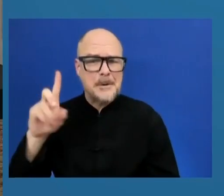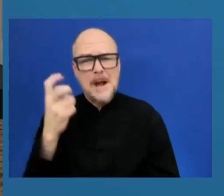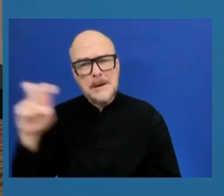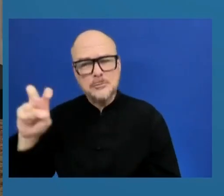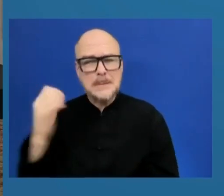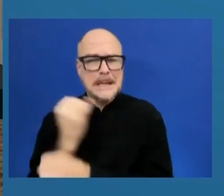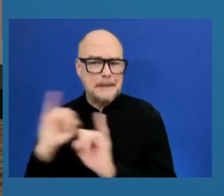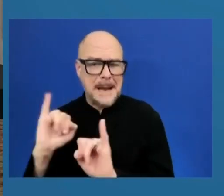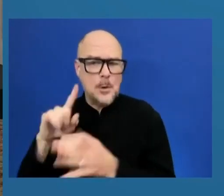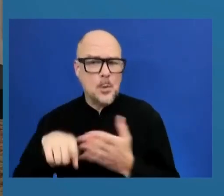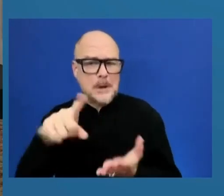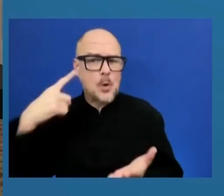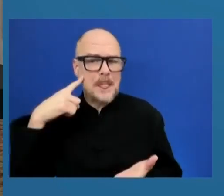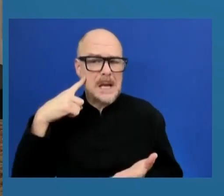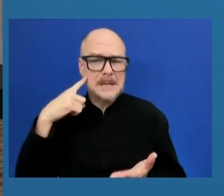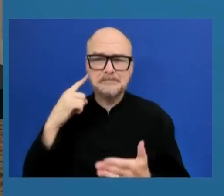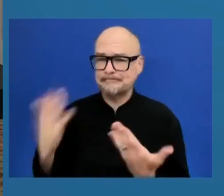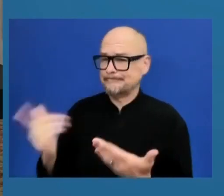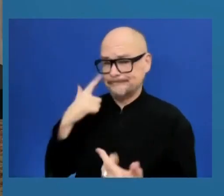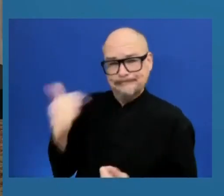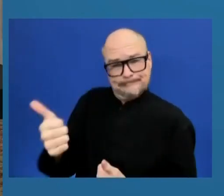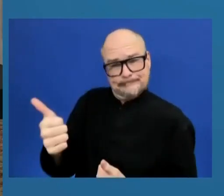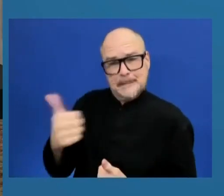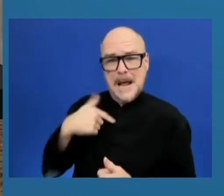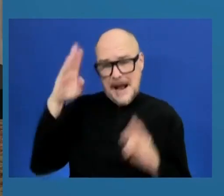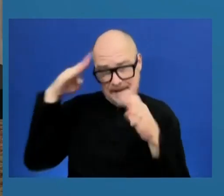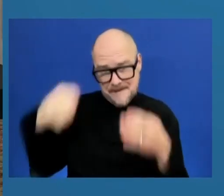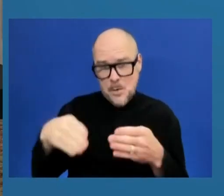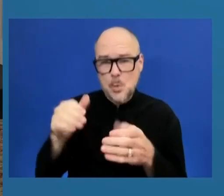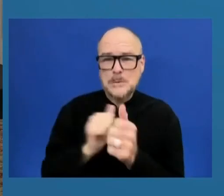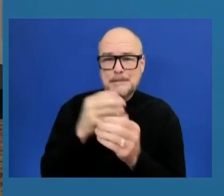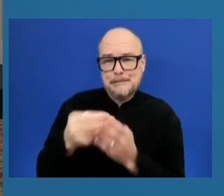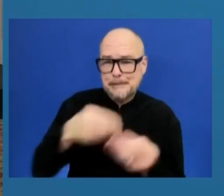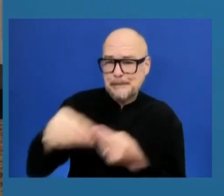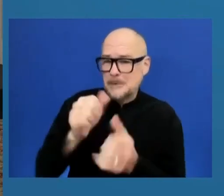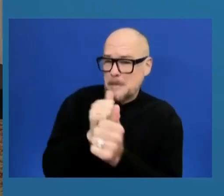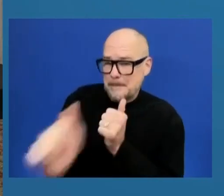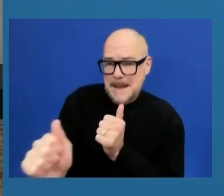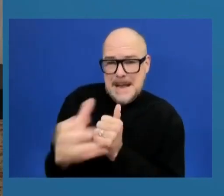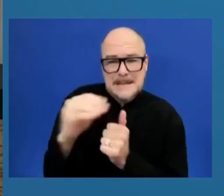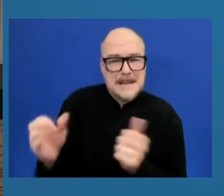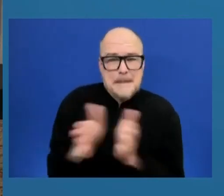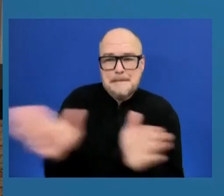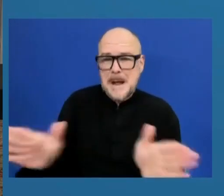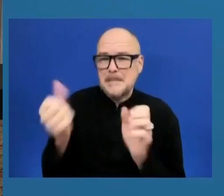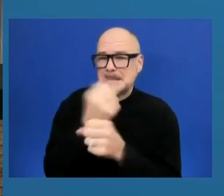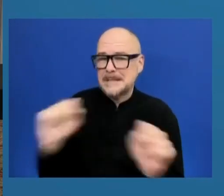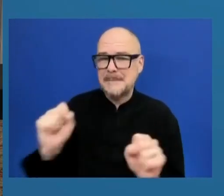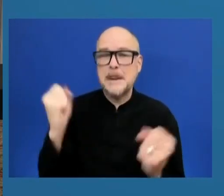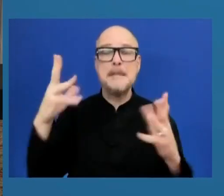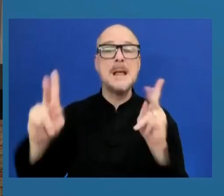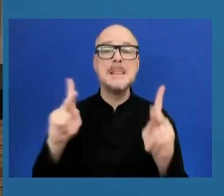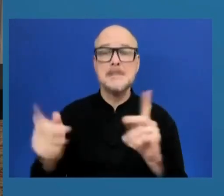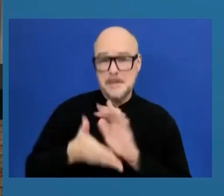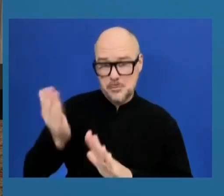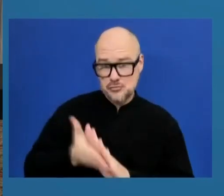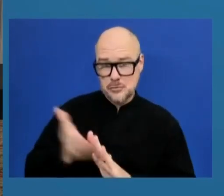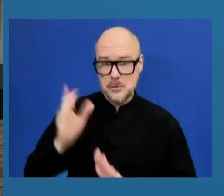Everyone can do what they want. You know what? I'm focused on getting a budget done and public safety matters. So there's a lot of people running for mayor. They're all gonna go at it,